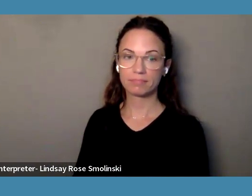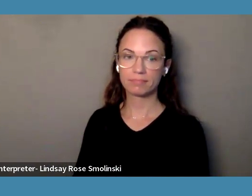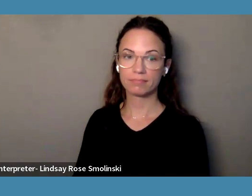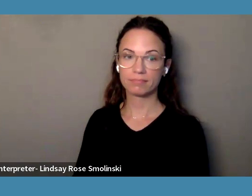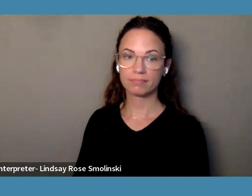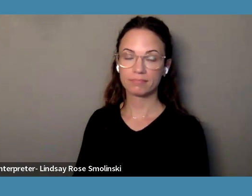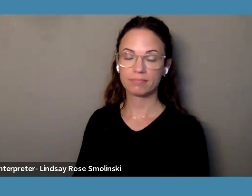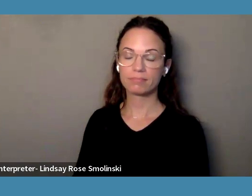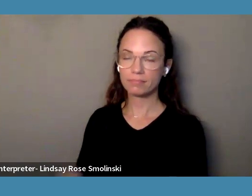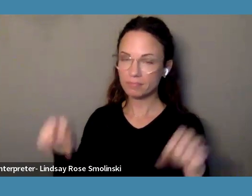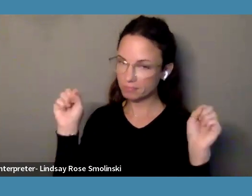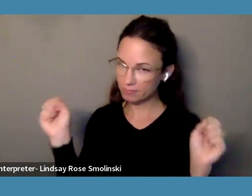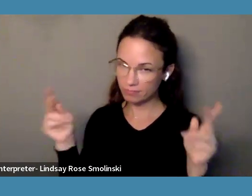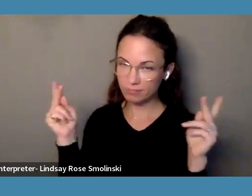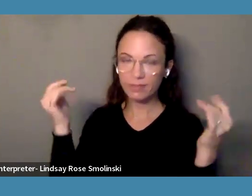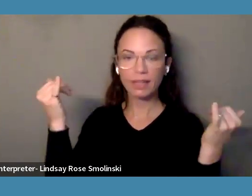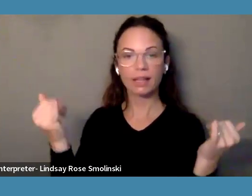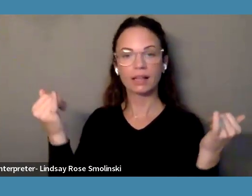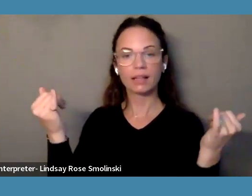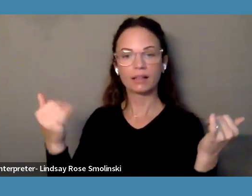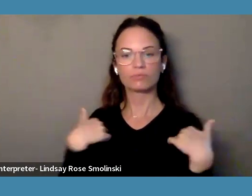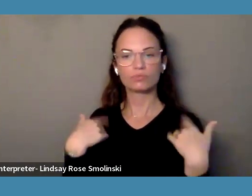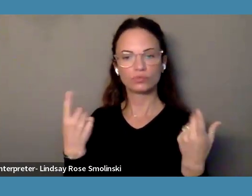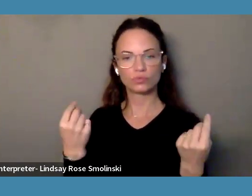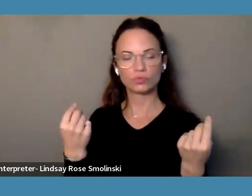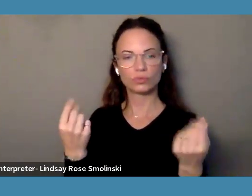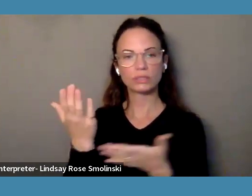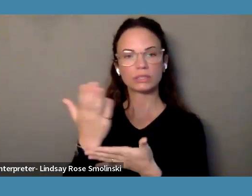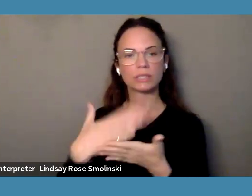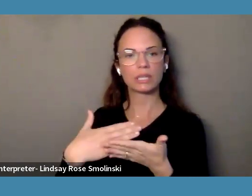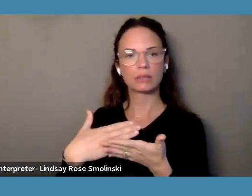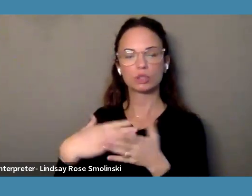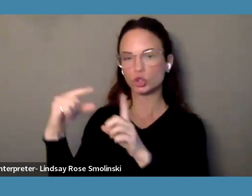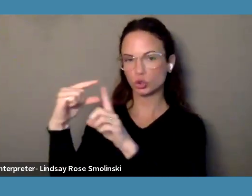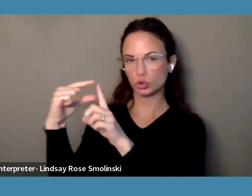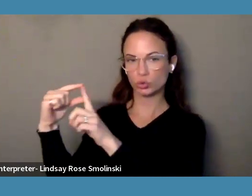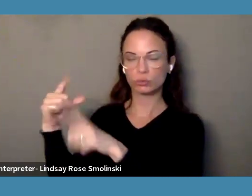Okay, so now I'm gonna go over some of the terms that you may hear